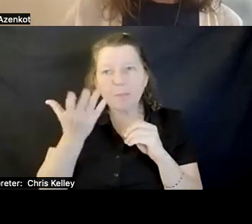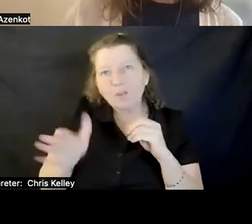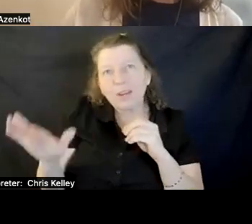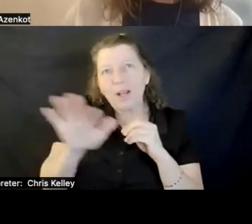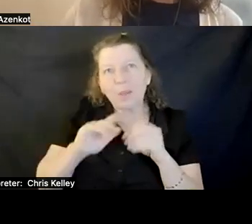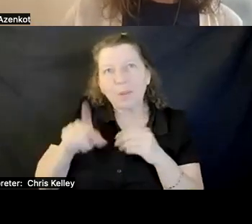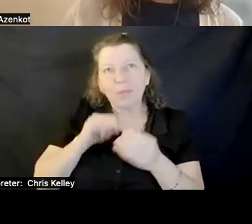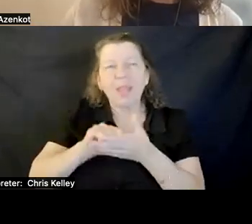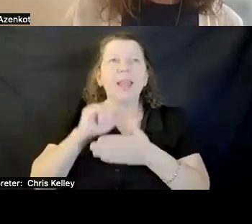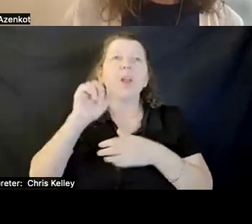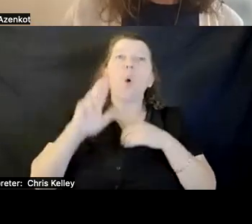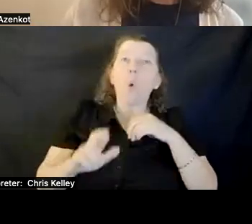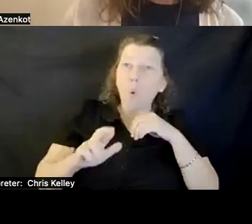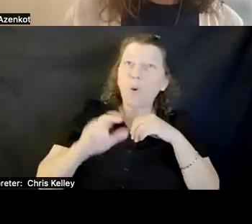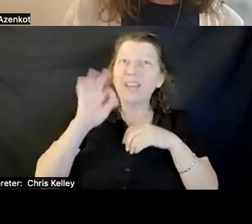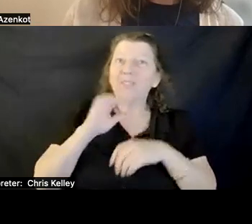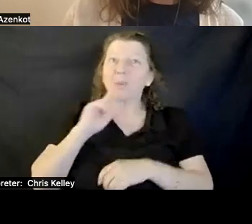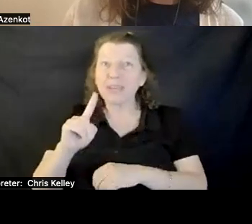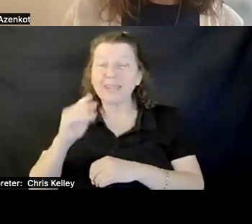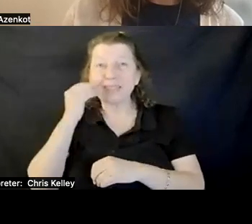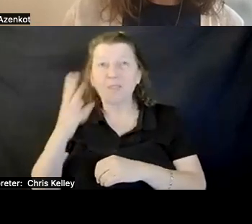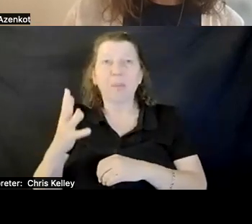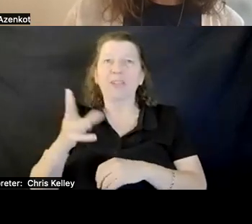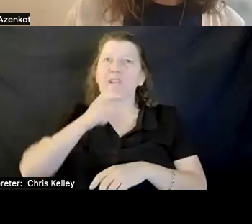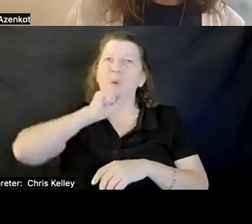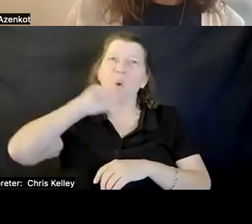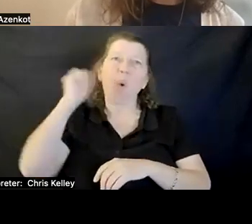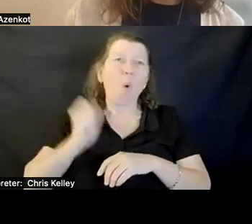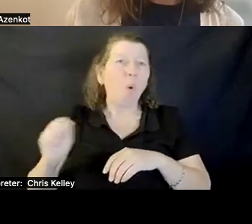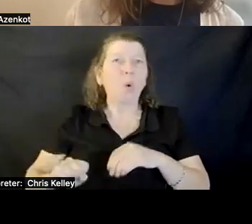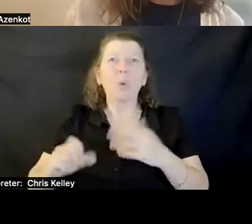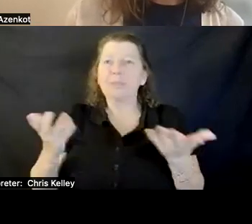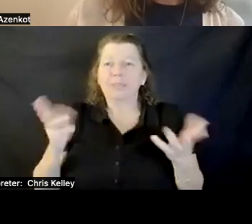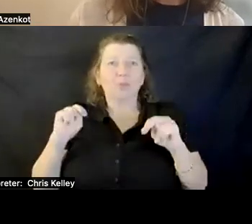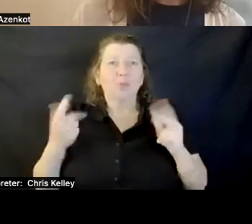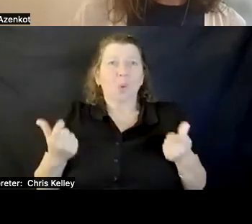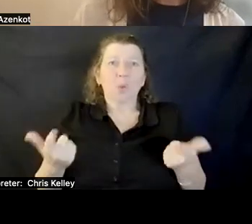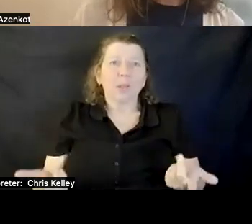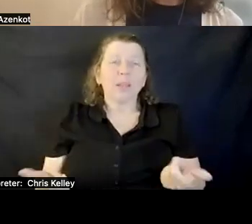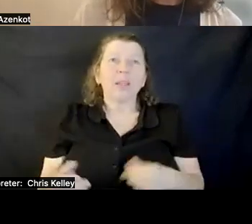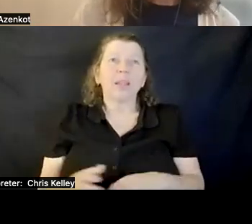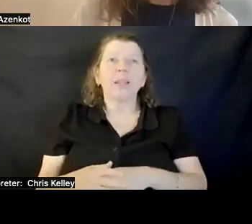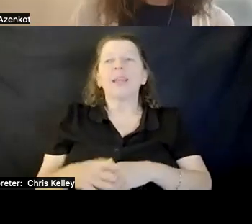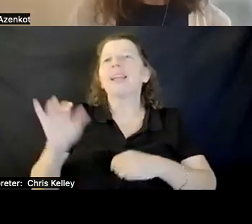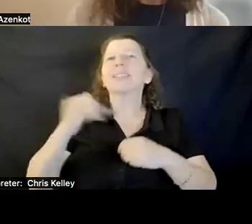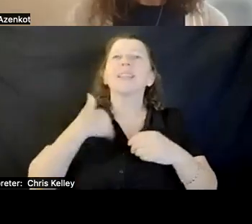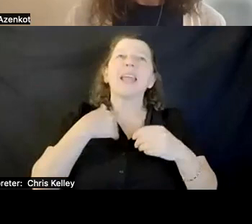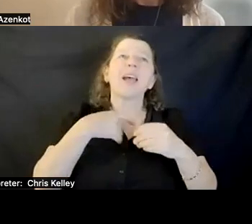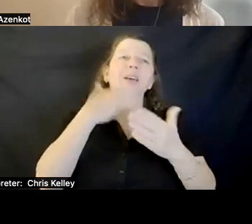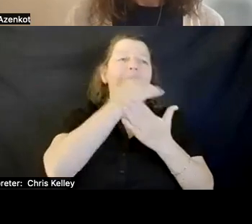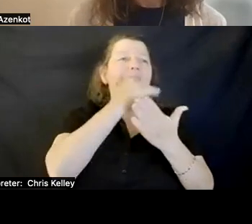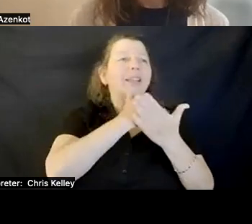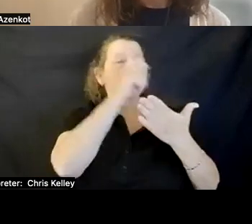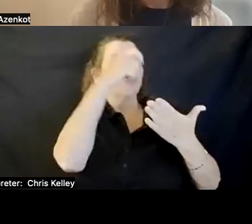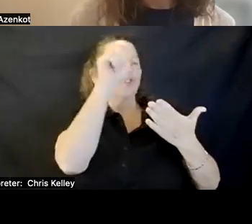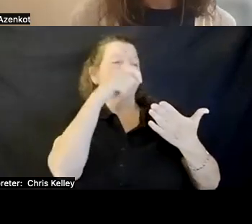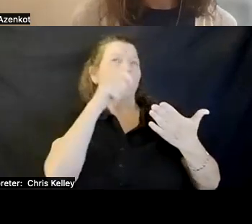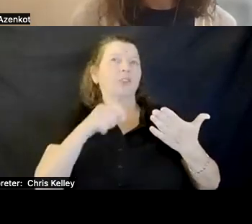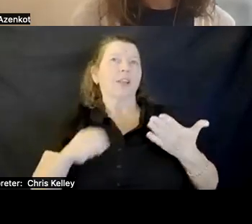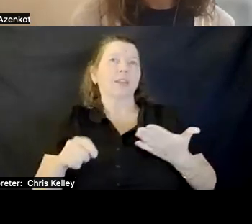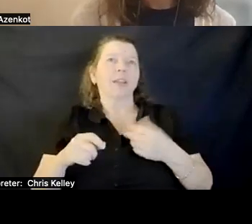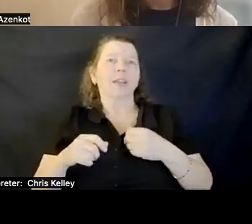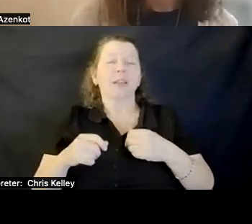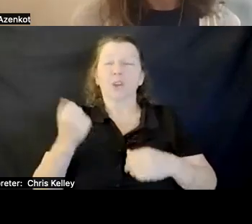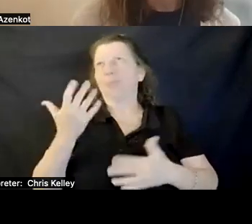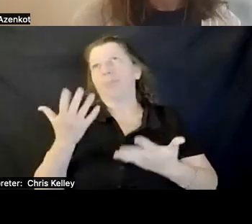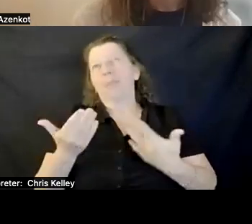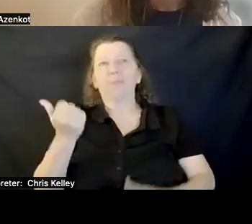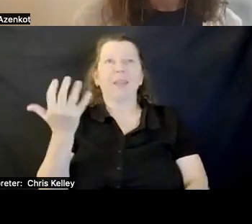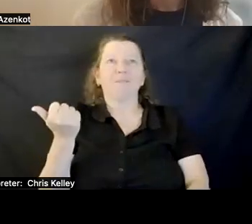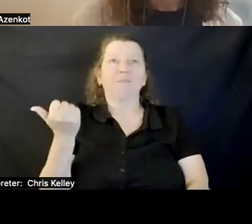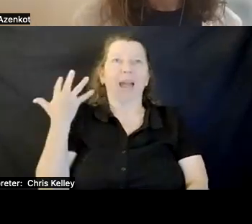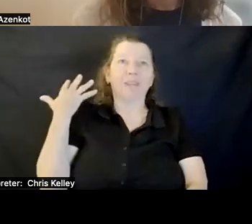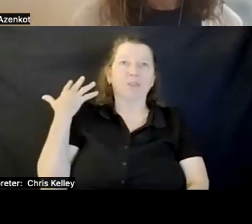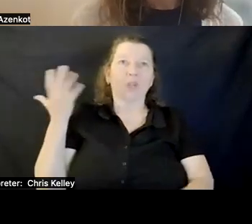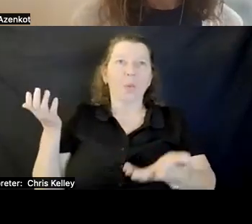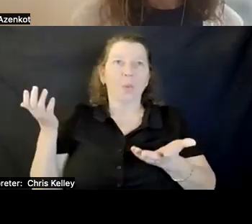OUTDATED. IT IS LIKE THEY CHECK OFF A LIST FIVE YEARS AGO AND THEN THEY CAN CLAIM THAT THEY